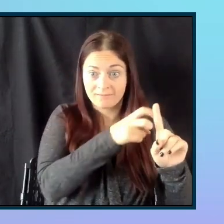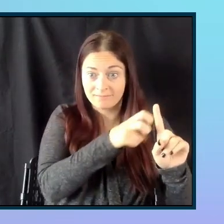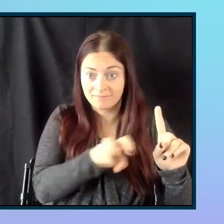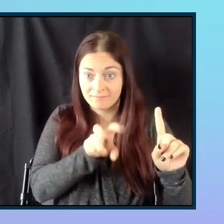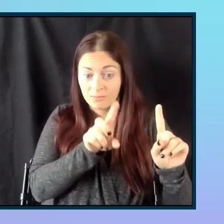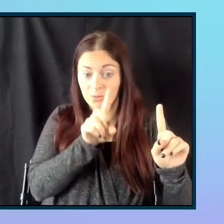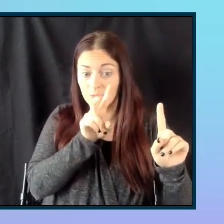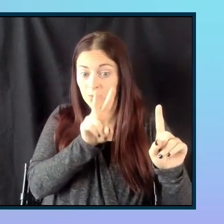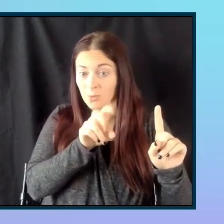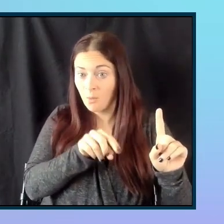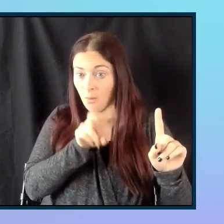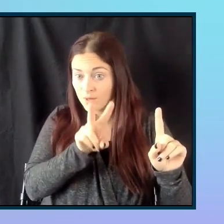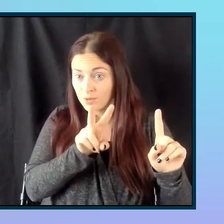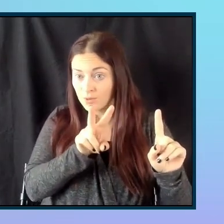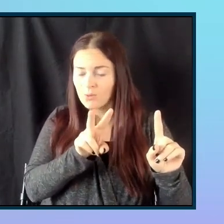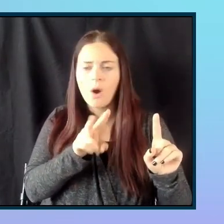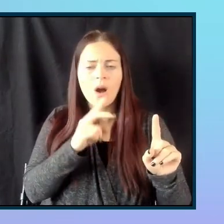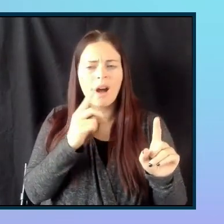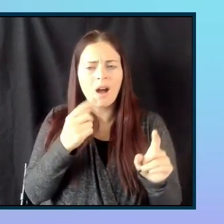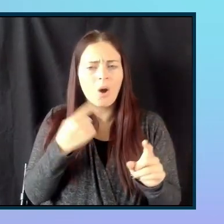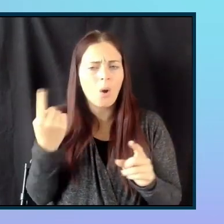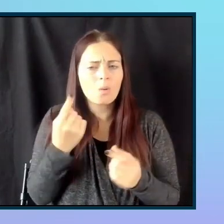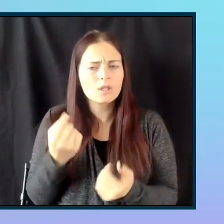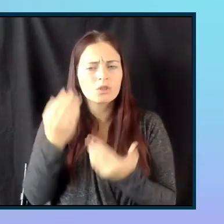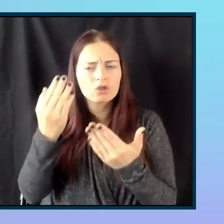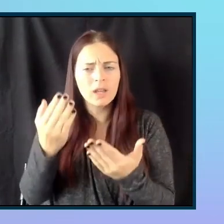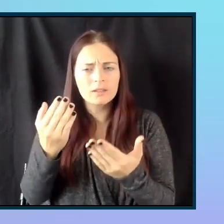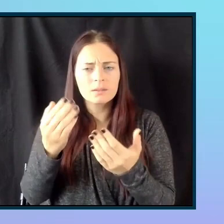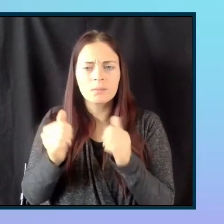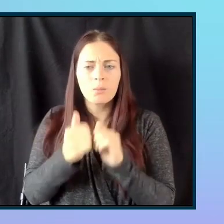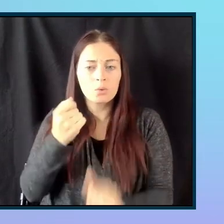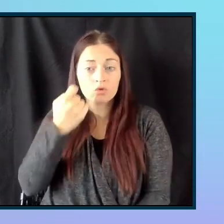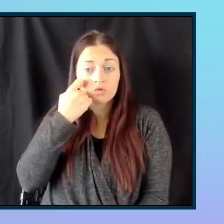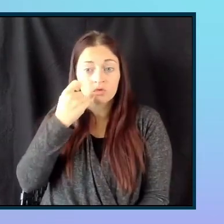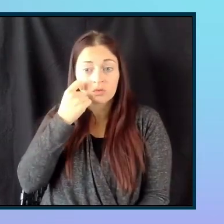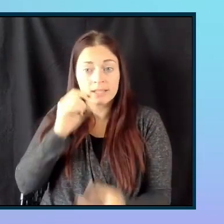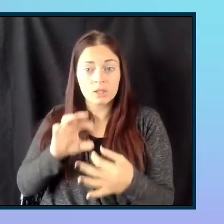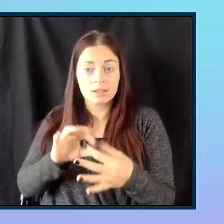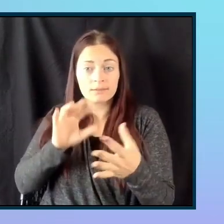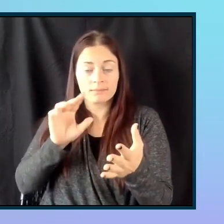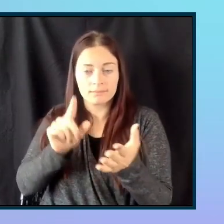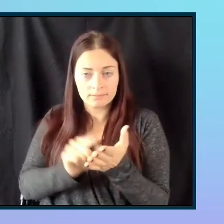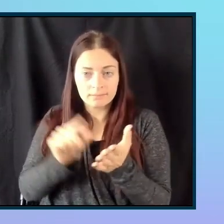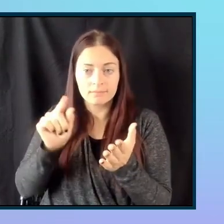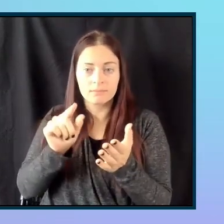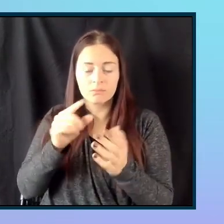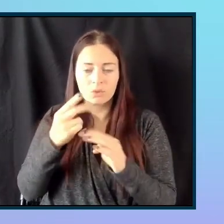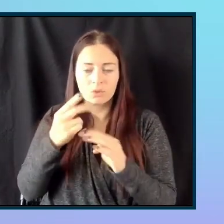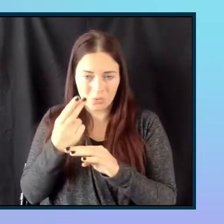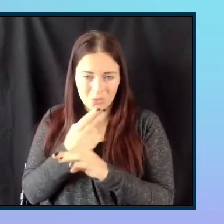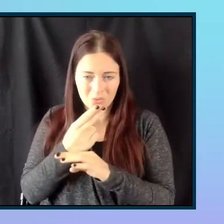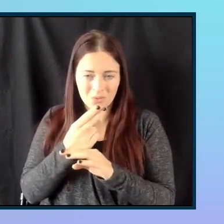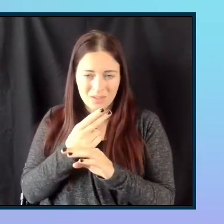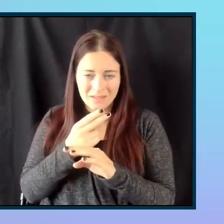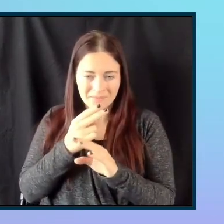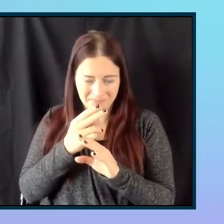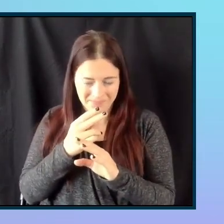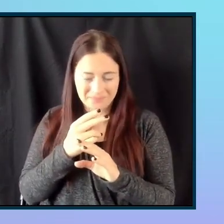Definitely use the latest version that has been a recommendation. Just a little bit until we've made it to recommendation,